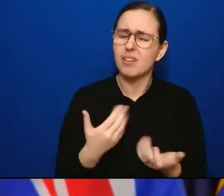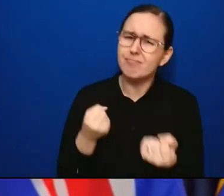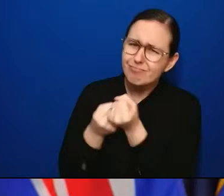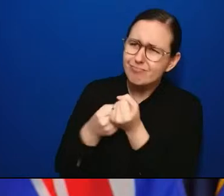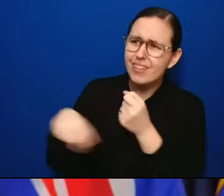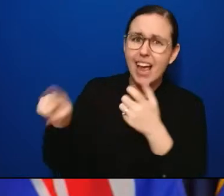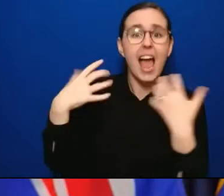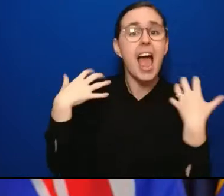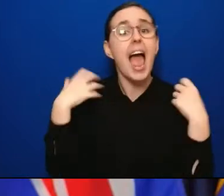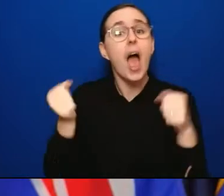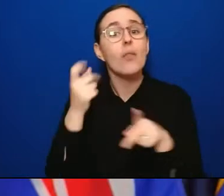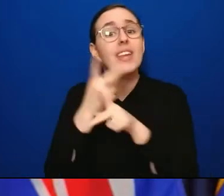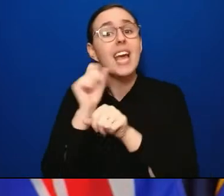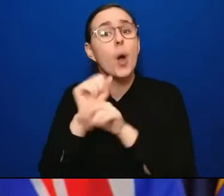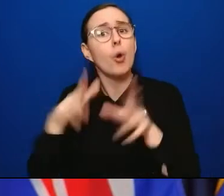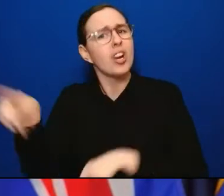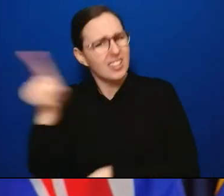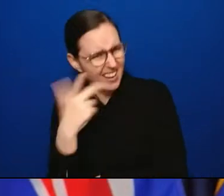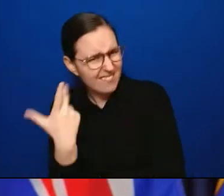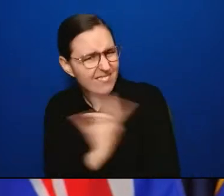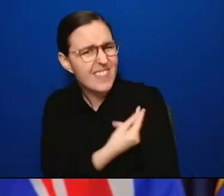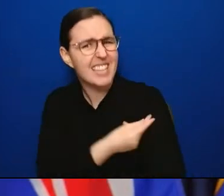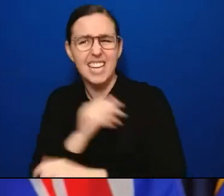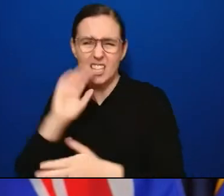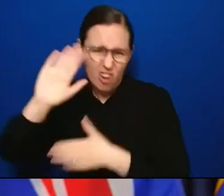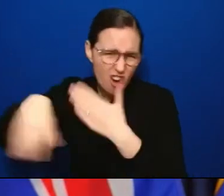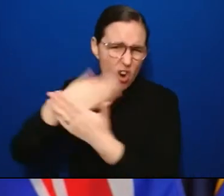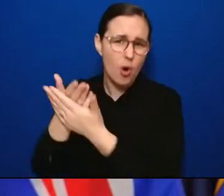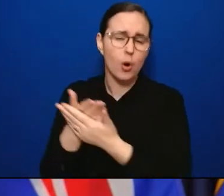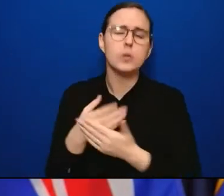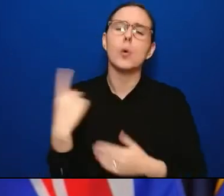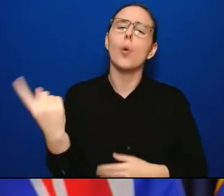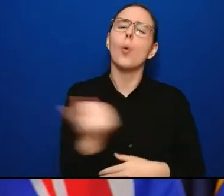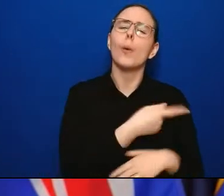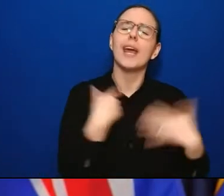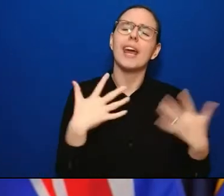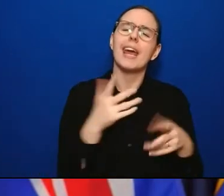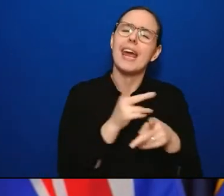vaccinate So we've been